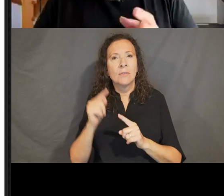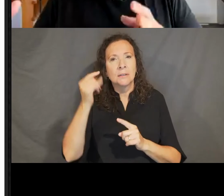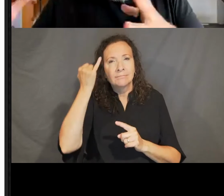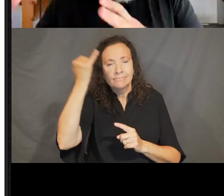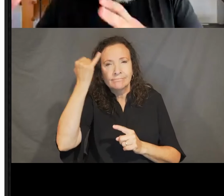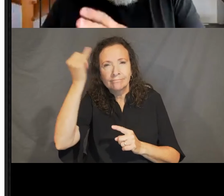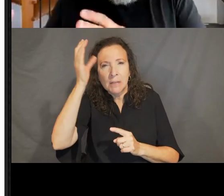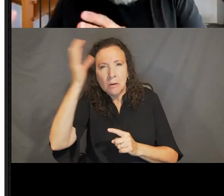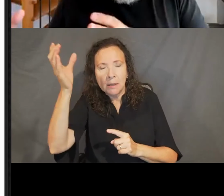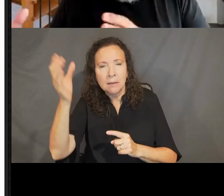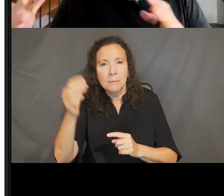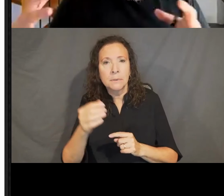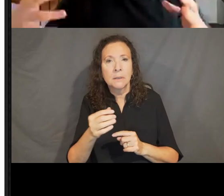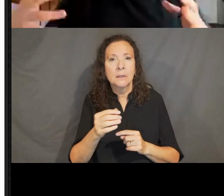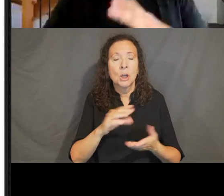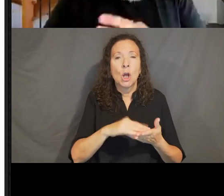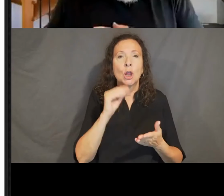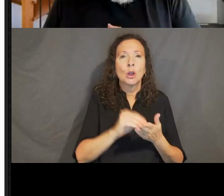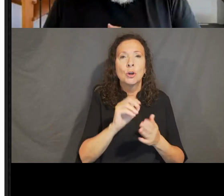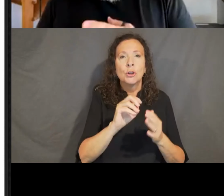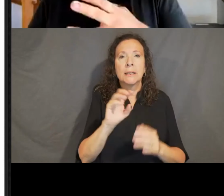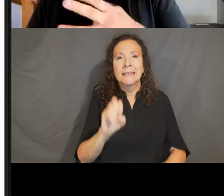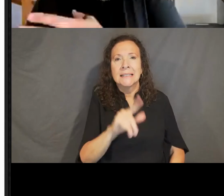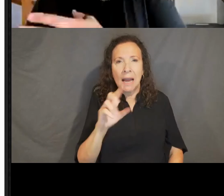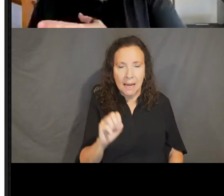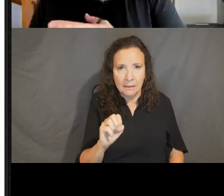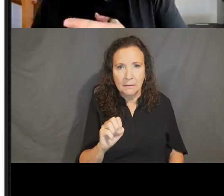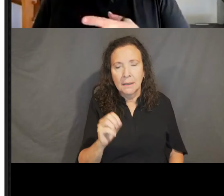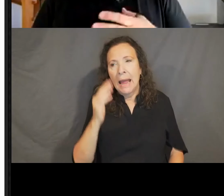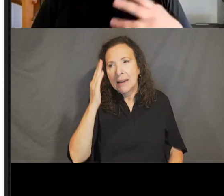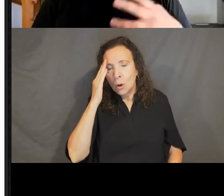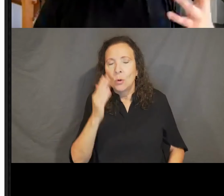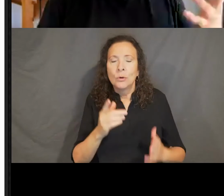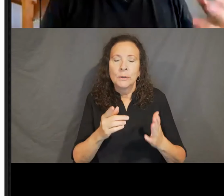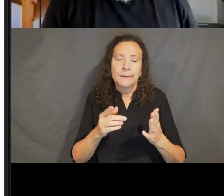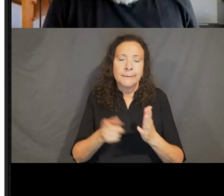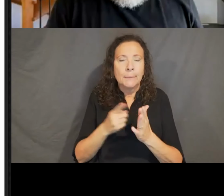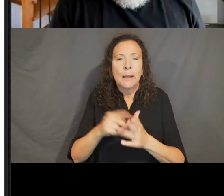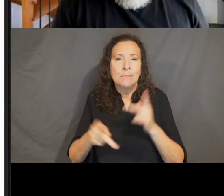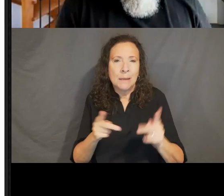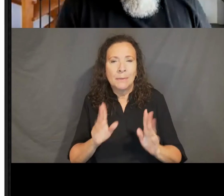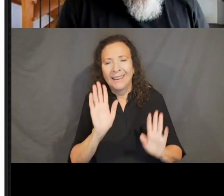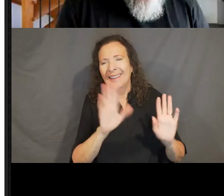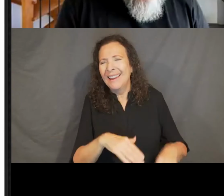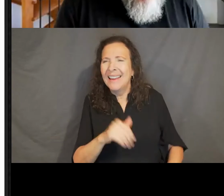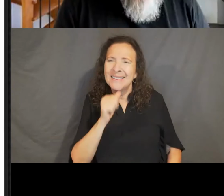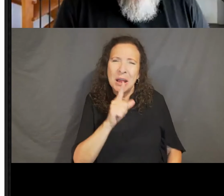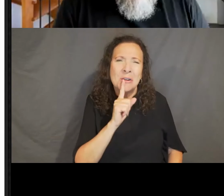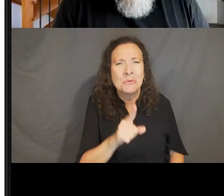learning styles are very loaded -- not everyone believes in their value or that there is such a thing as learning styles.